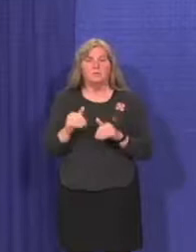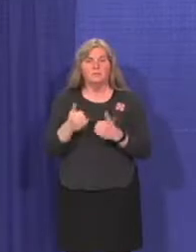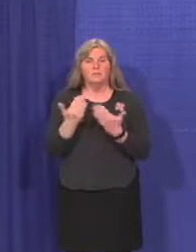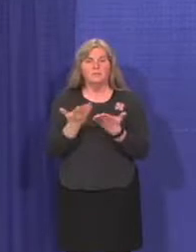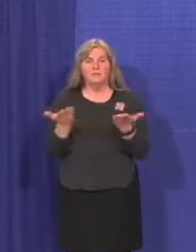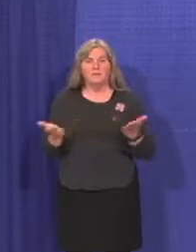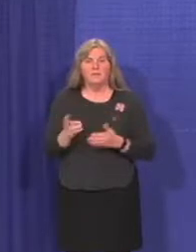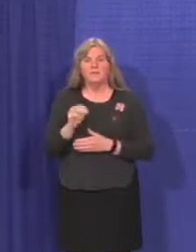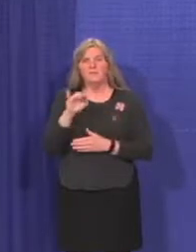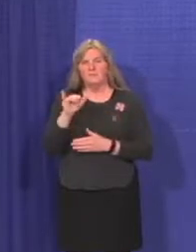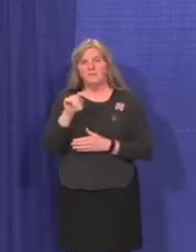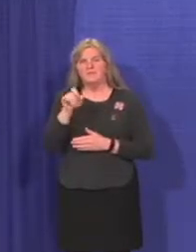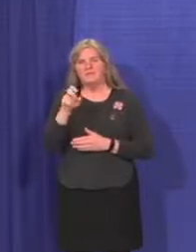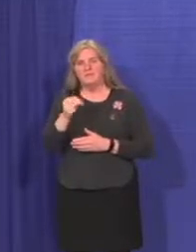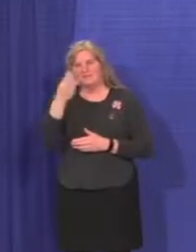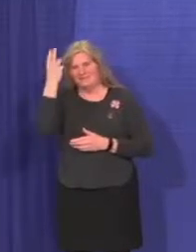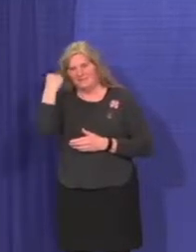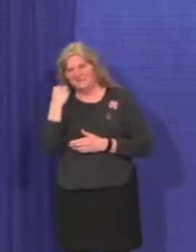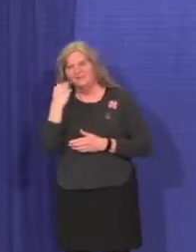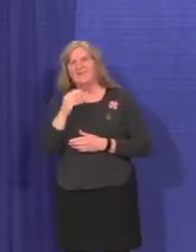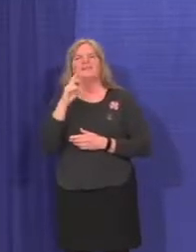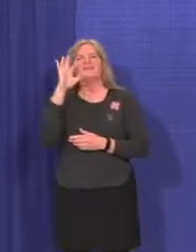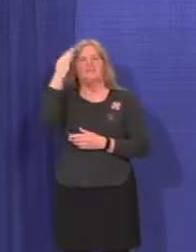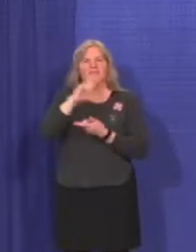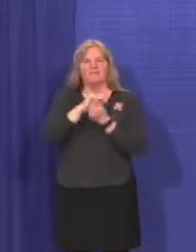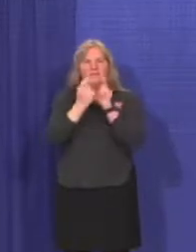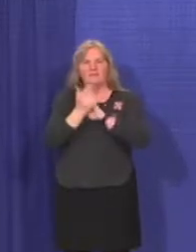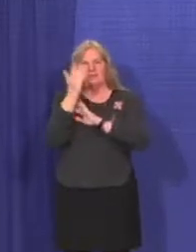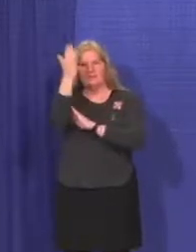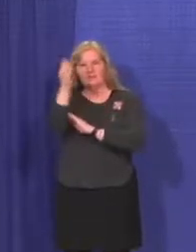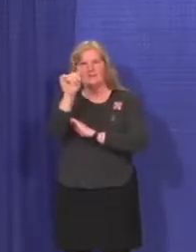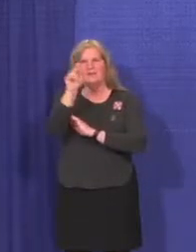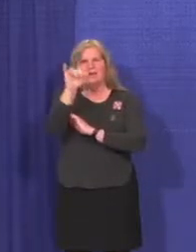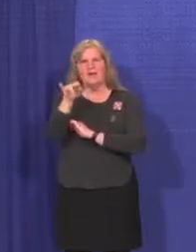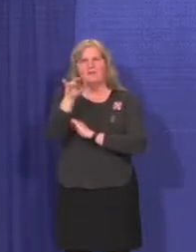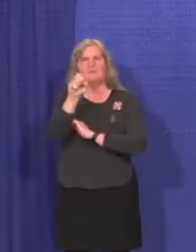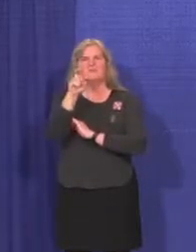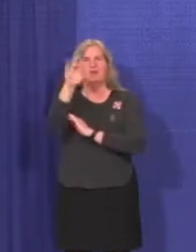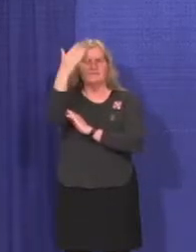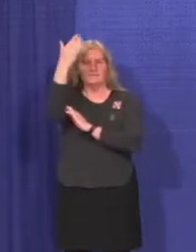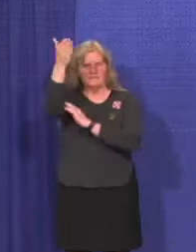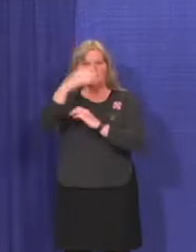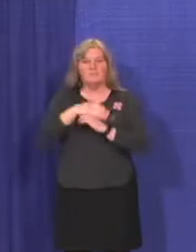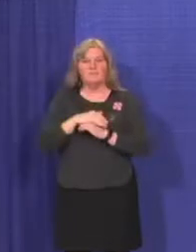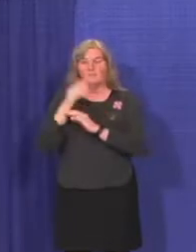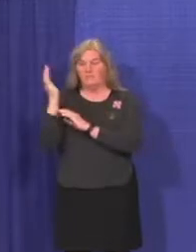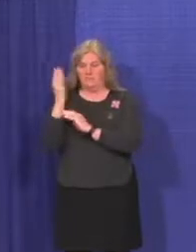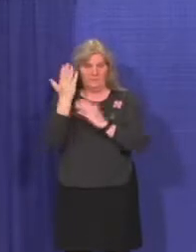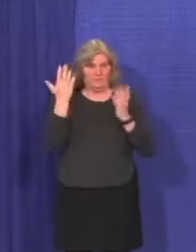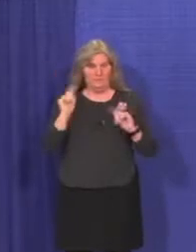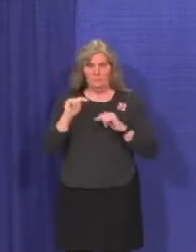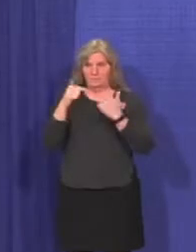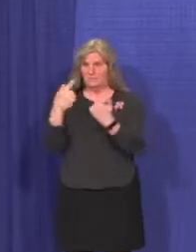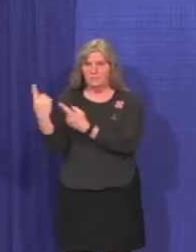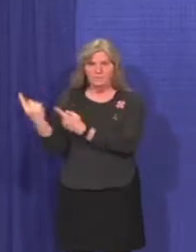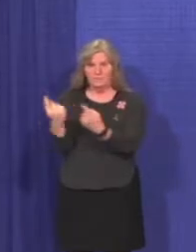Brendan Hanley. We have sign language interpretation and French language interpretation.